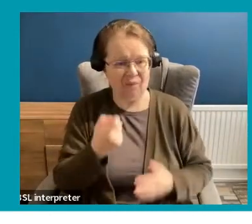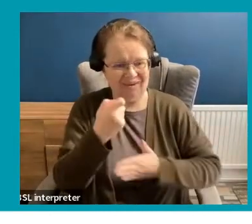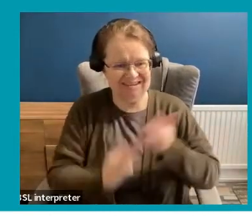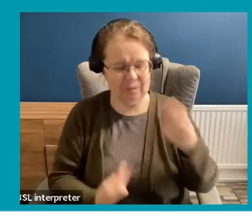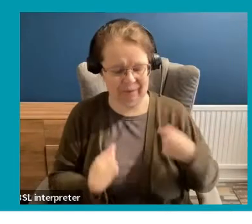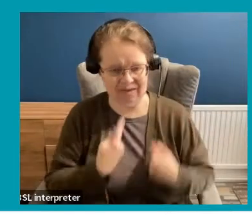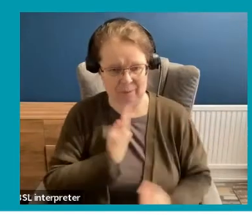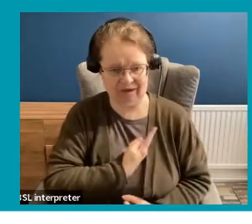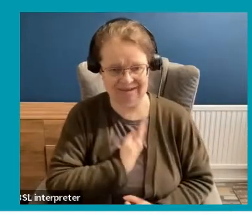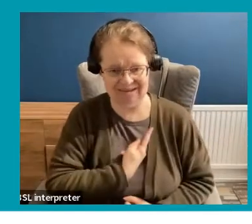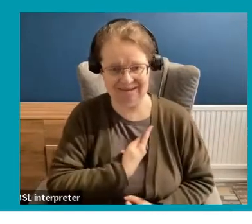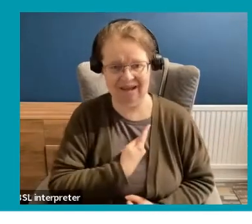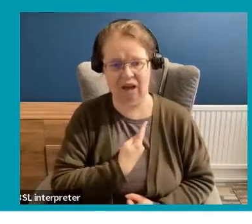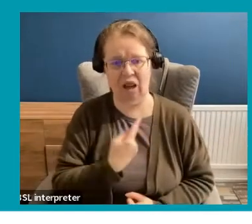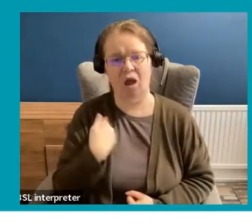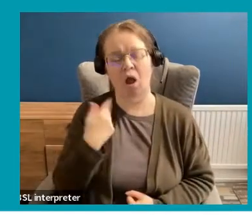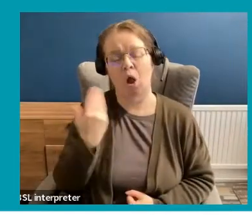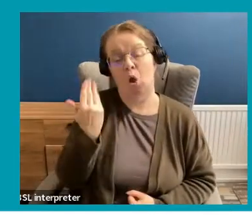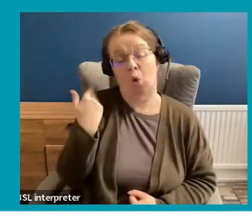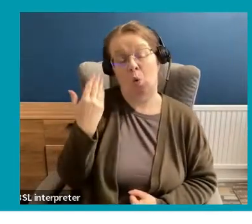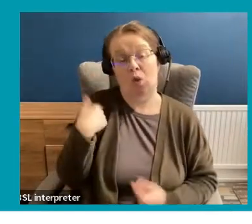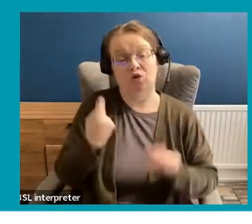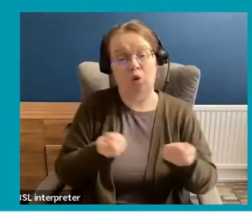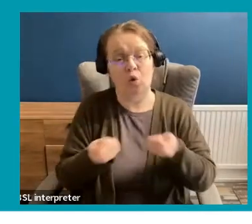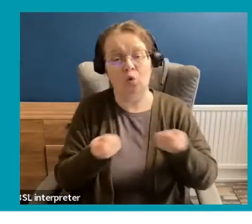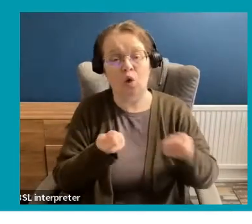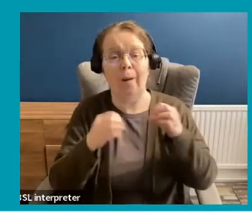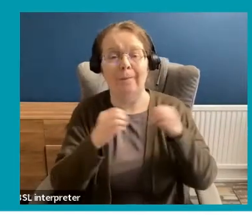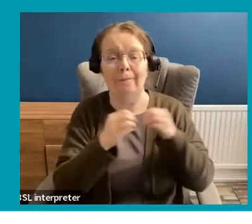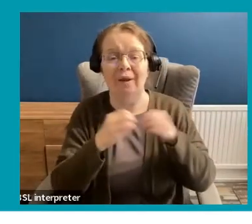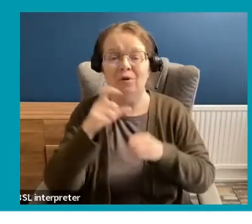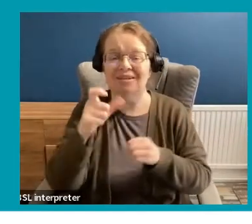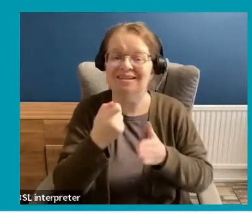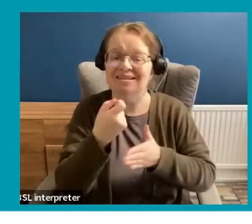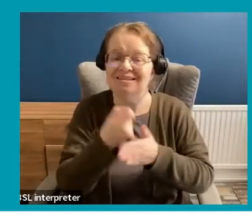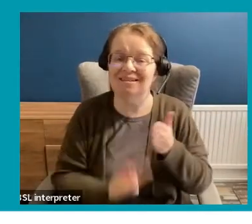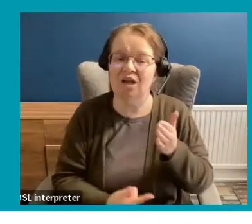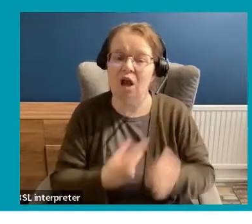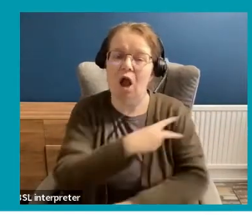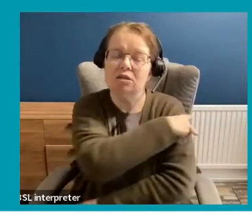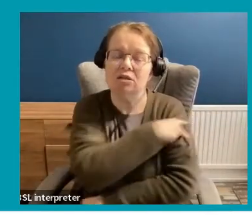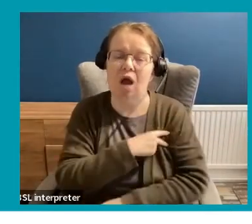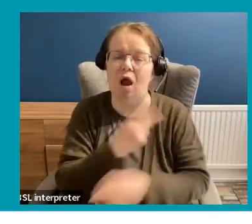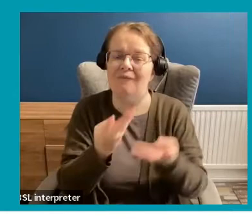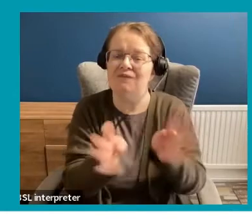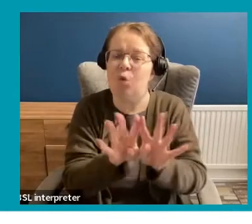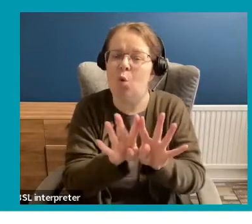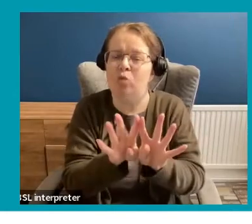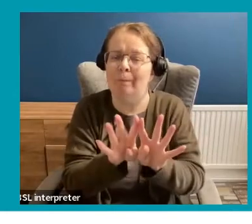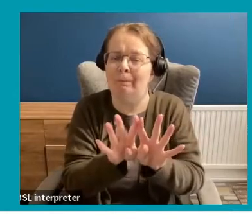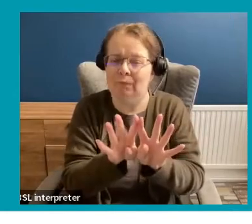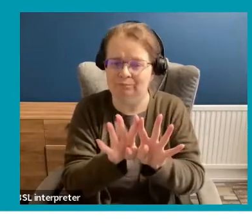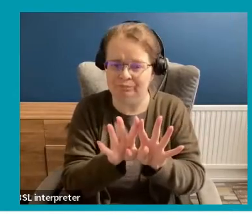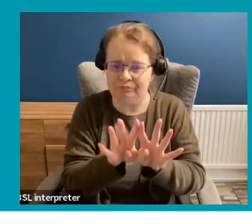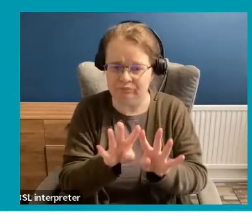I used to also run the BBC's disabled staff forum for disabled staff network.